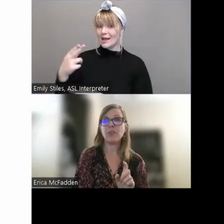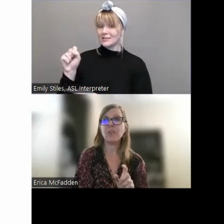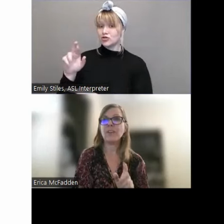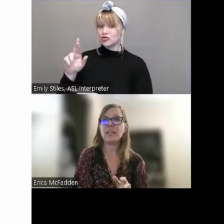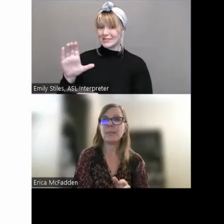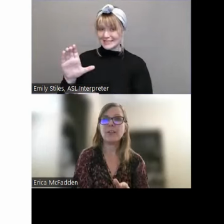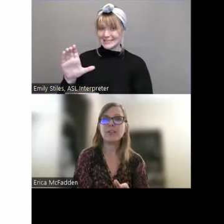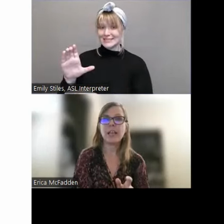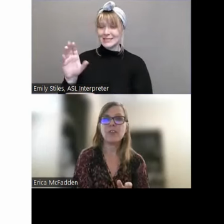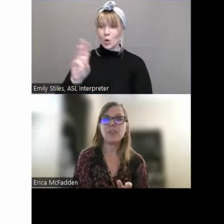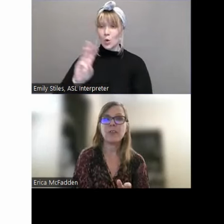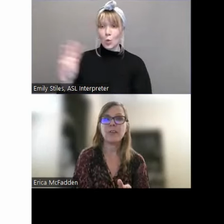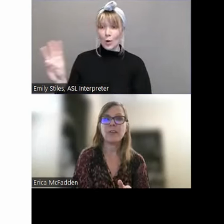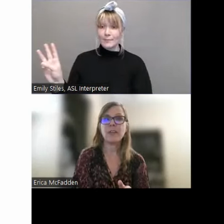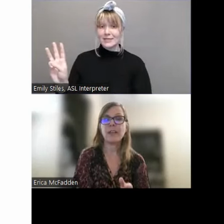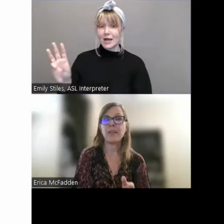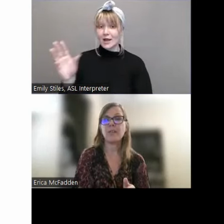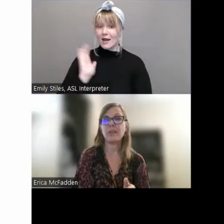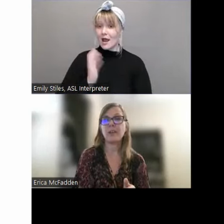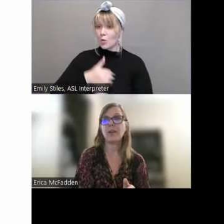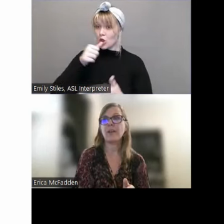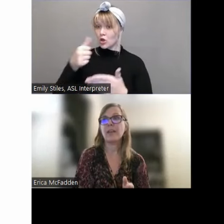an email to HSRC@ACL.HHS.gov.